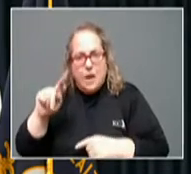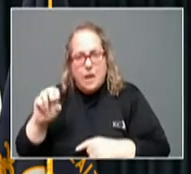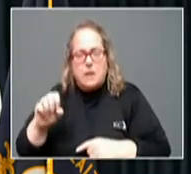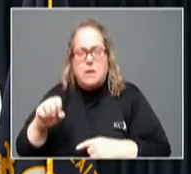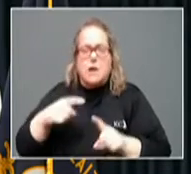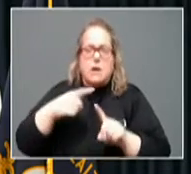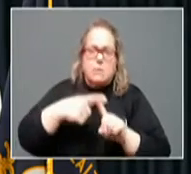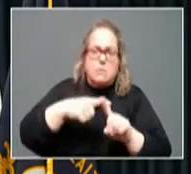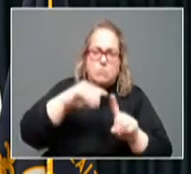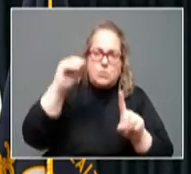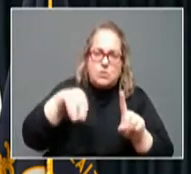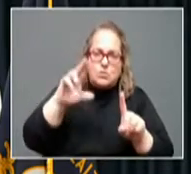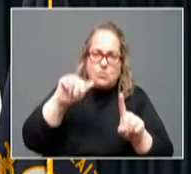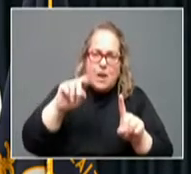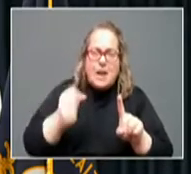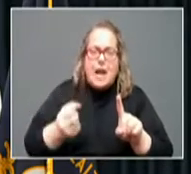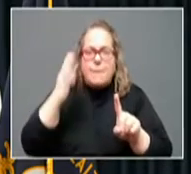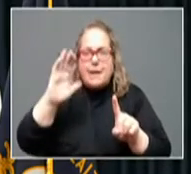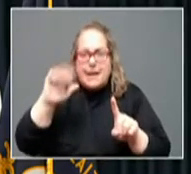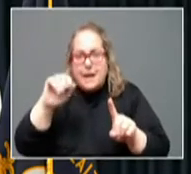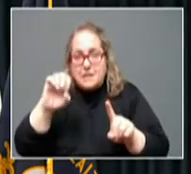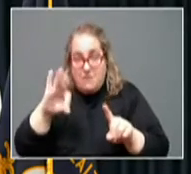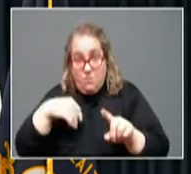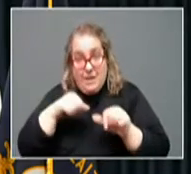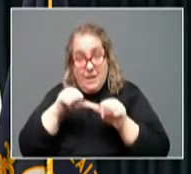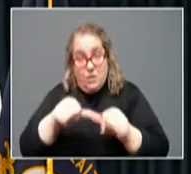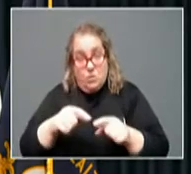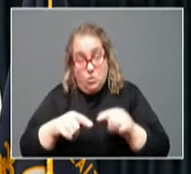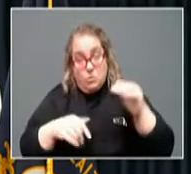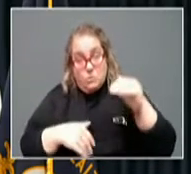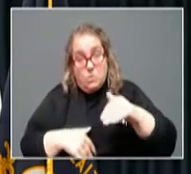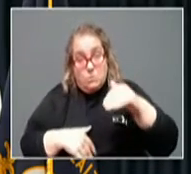if we continue to plunge like we are now, um, you know, I think that there